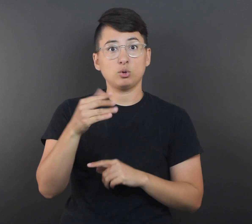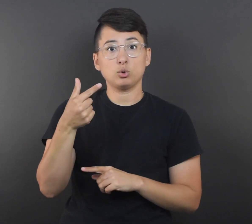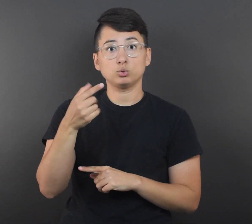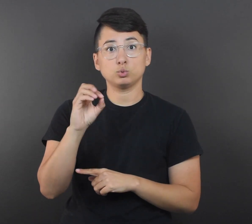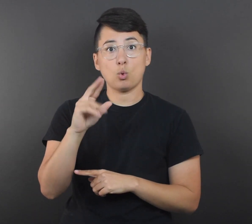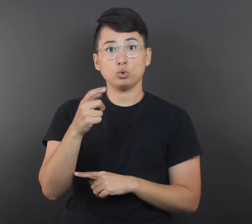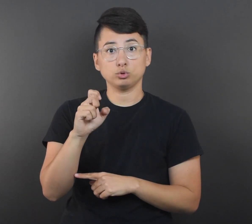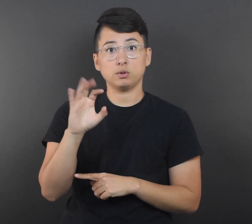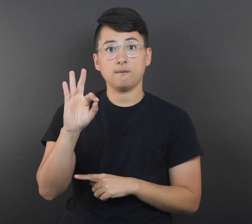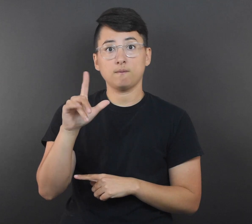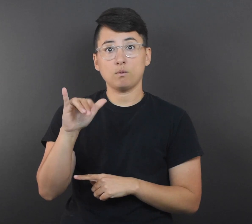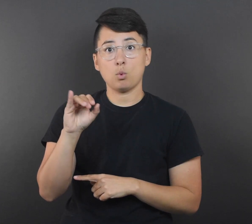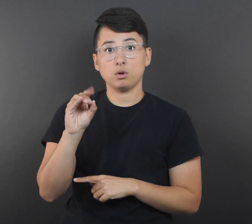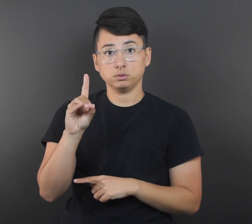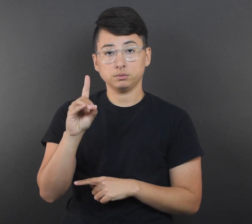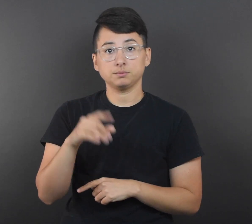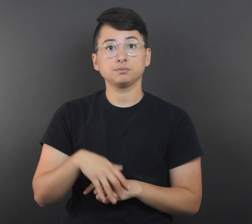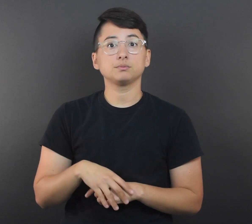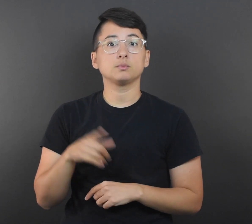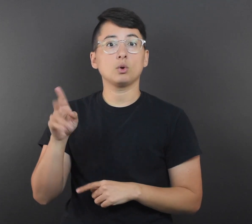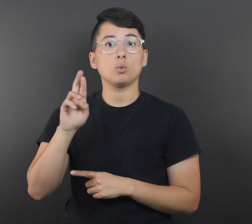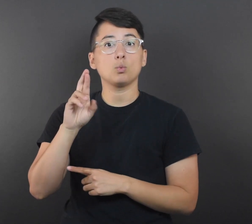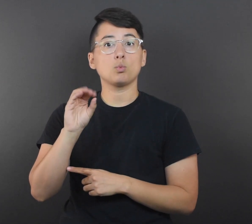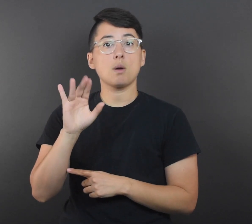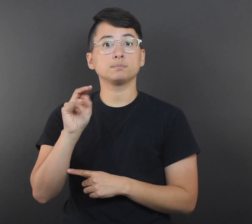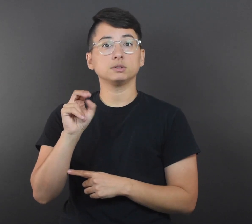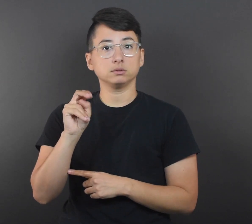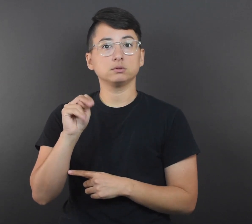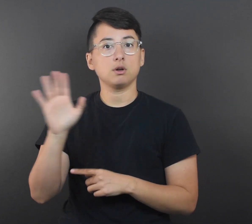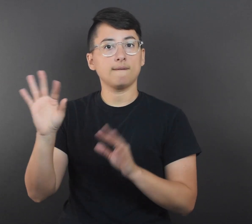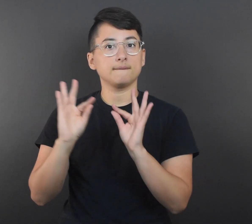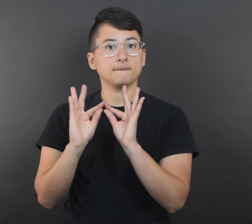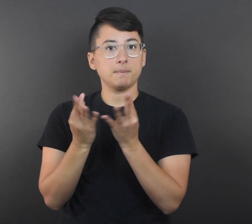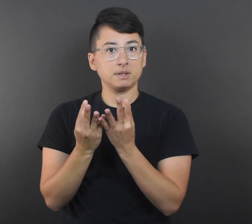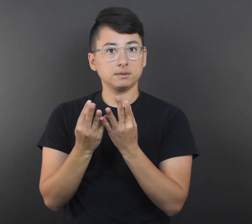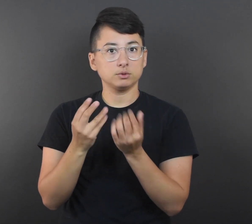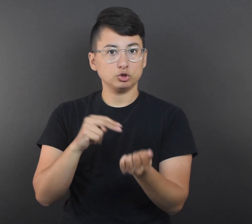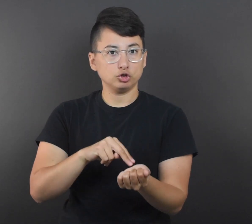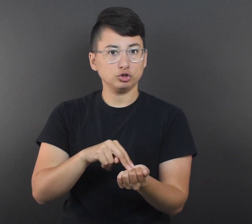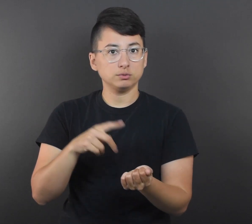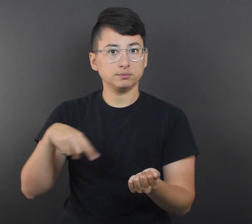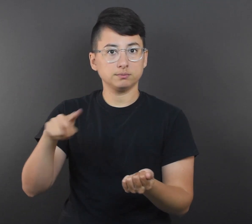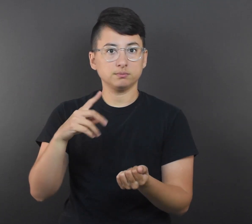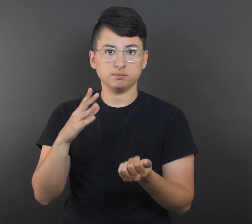Robinson and her team of nurses were the official temperature takers at his funeral.